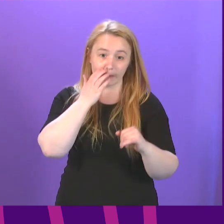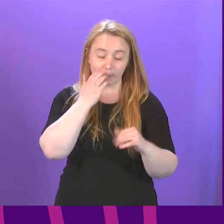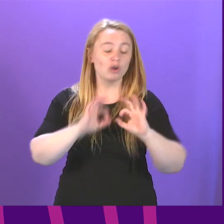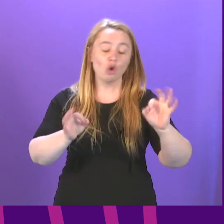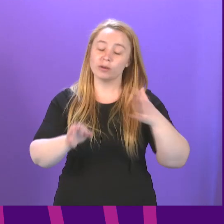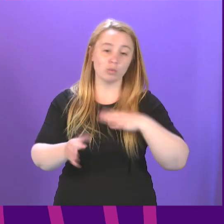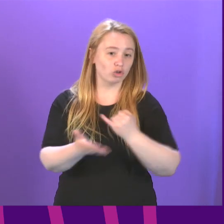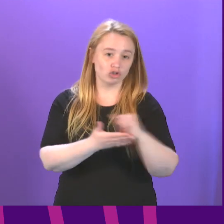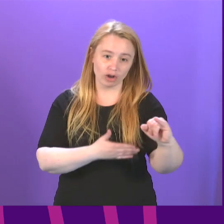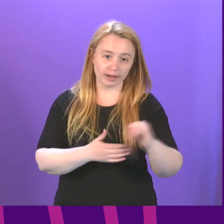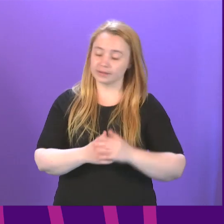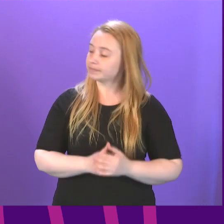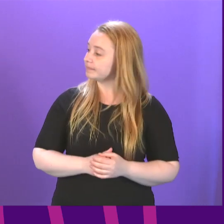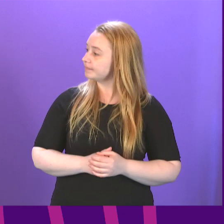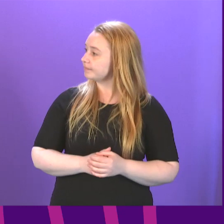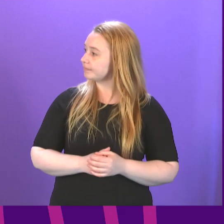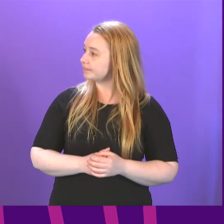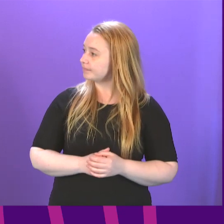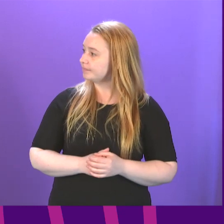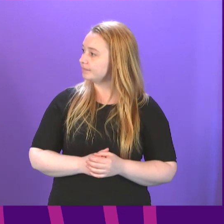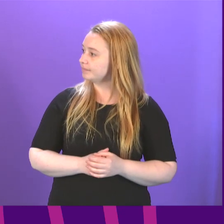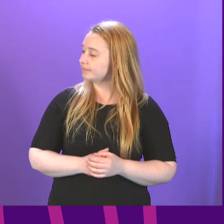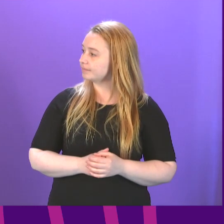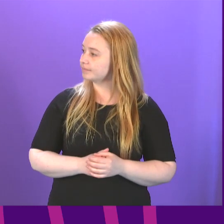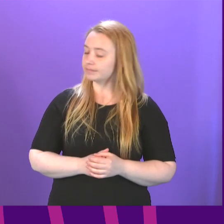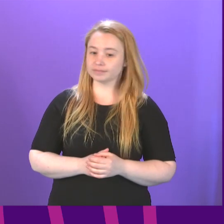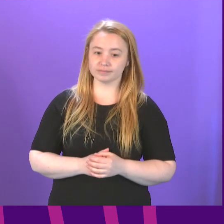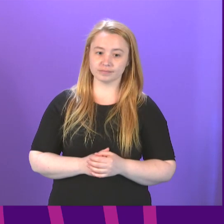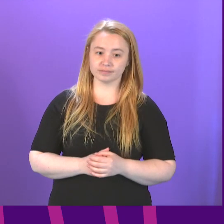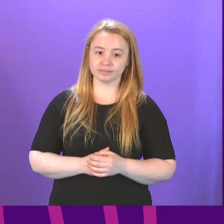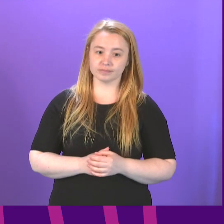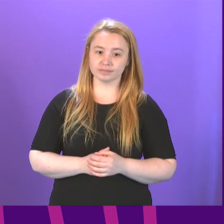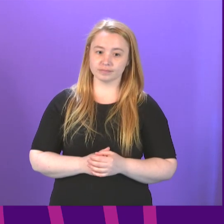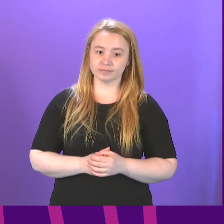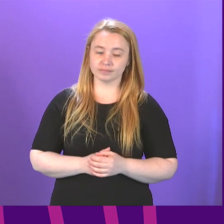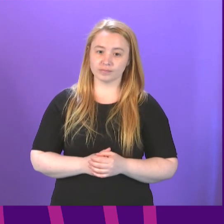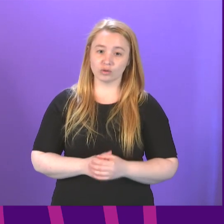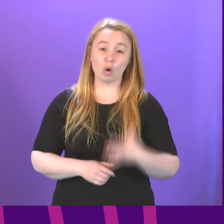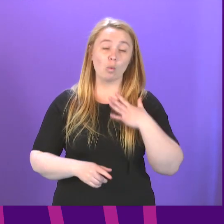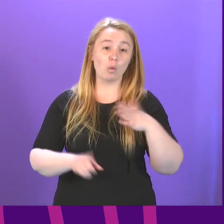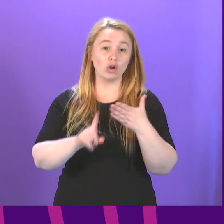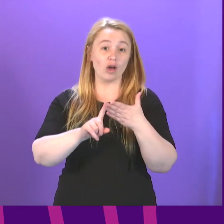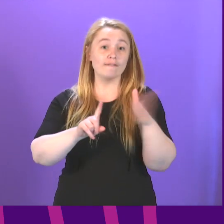Jamie Greene (West Scotland) (Con): Although we all want to avoid industrial action,